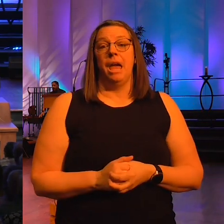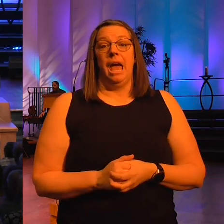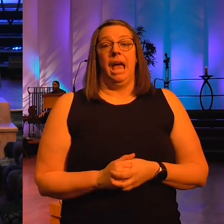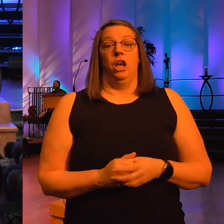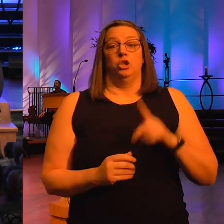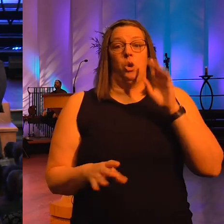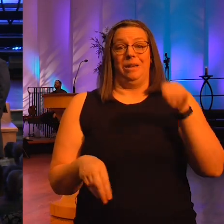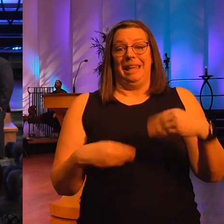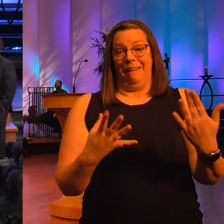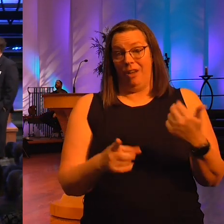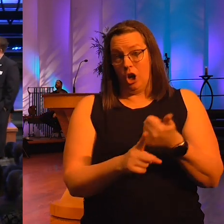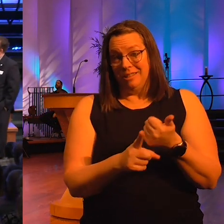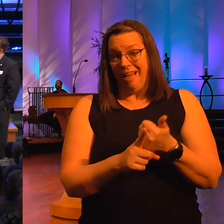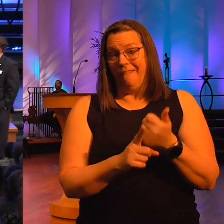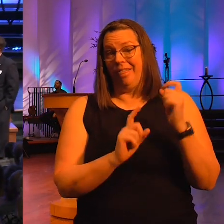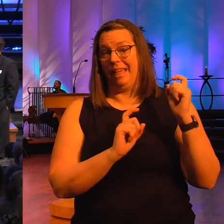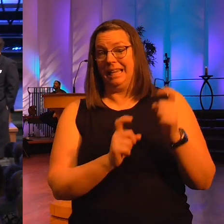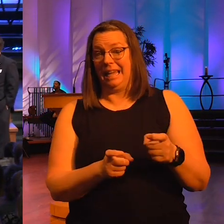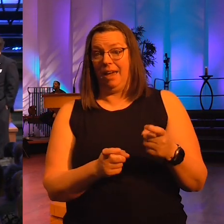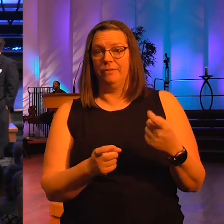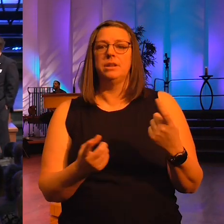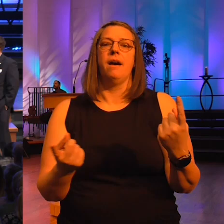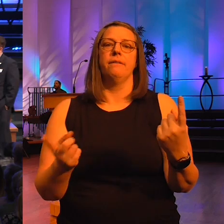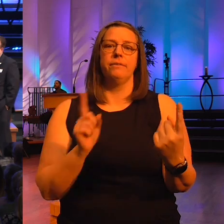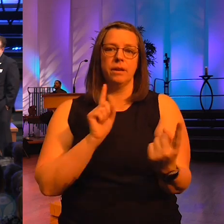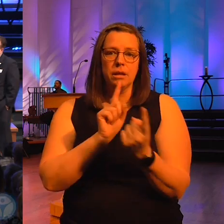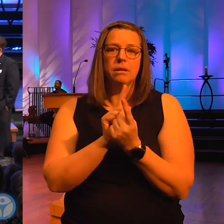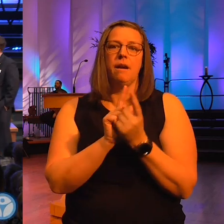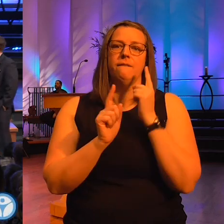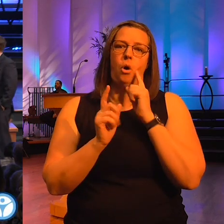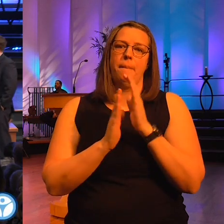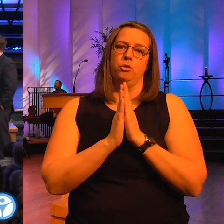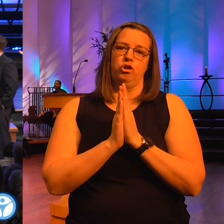of coming down for an affirmative prayer after the service our amazing practitioners are down